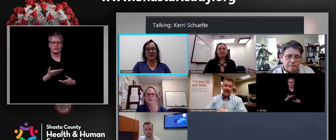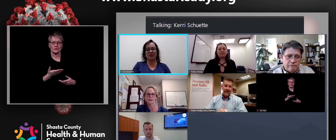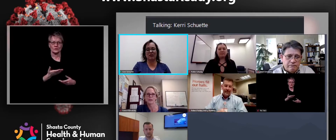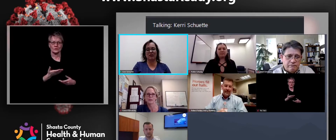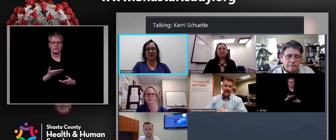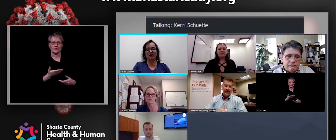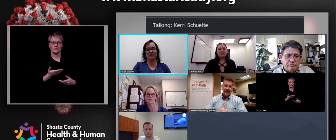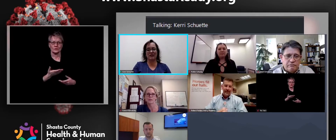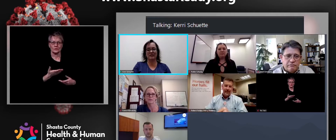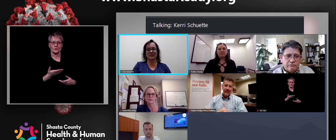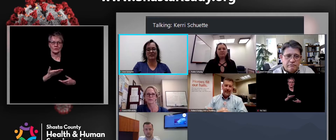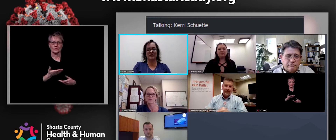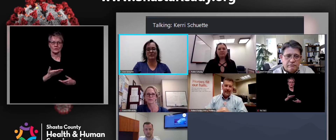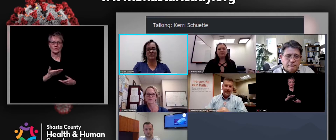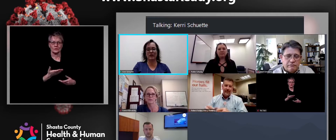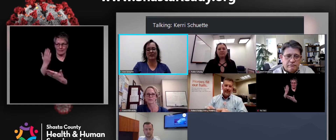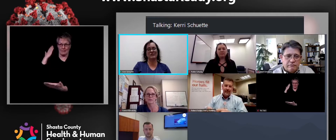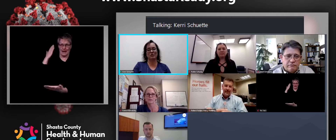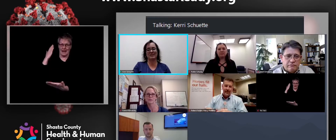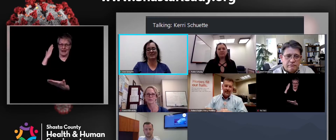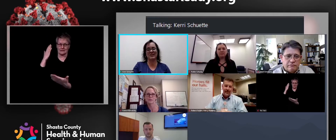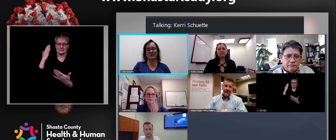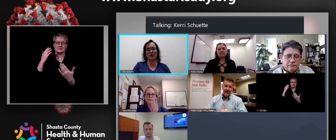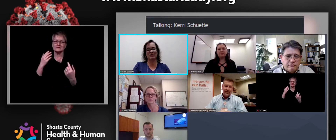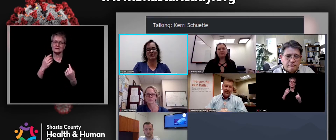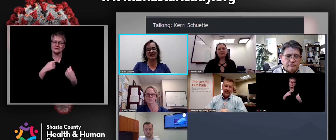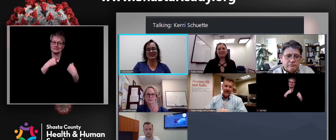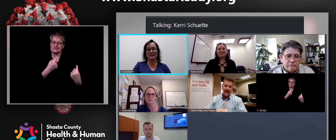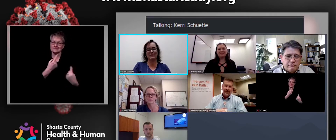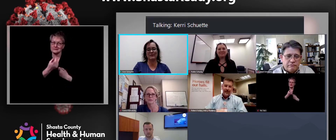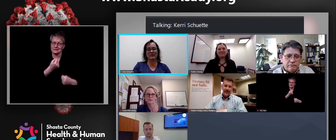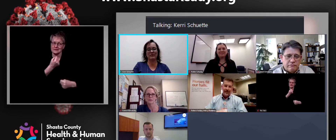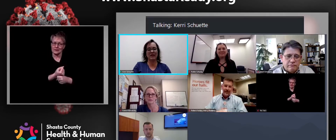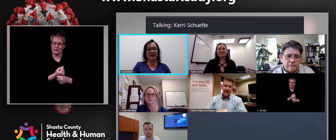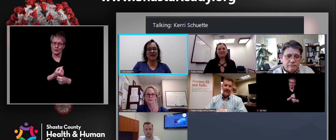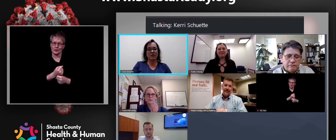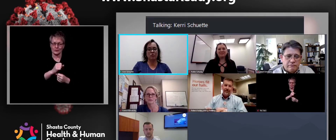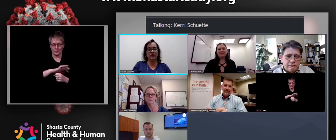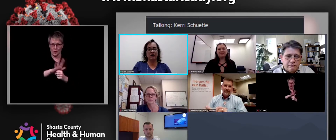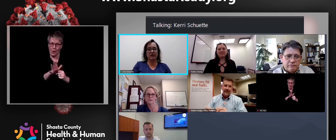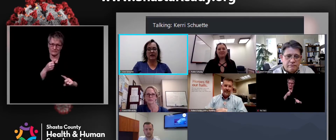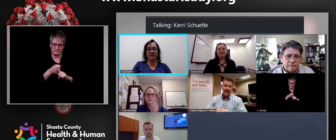we appreciate all of their hard, excellent work to keep our community safe.